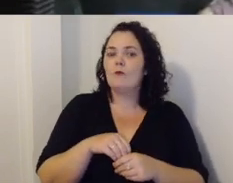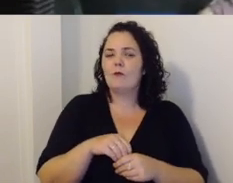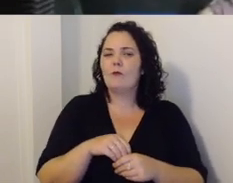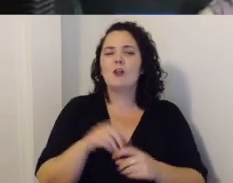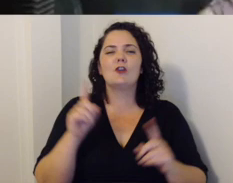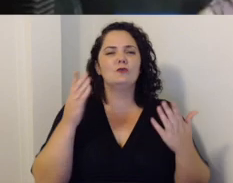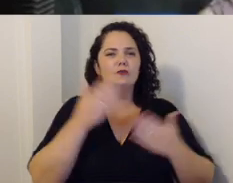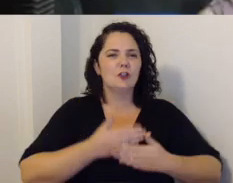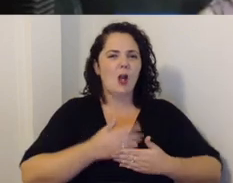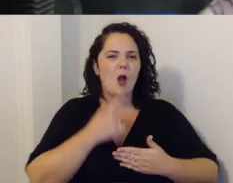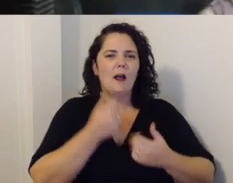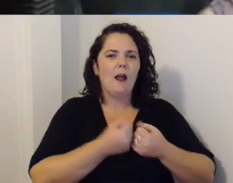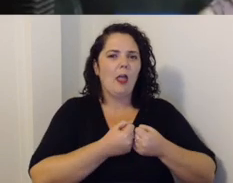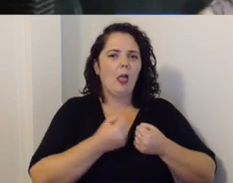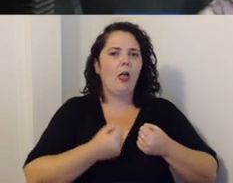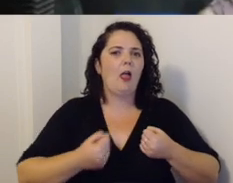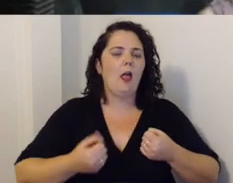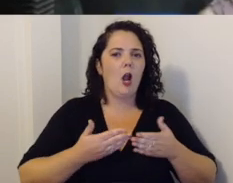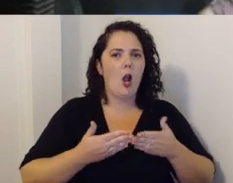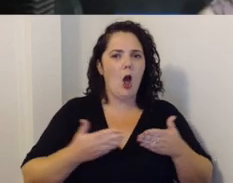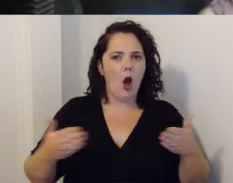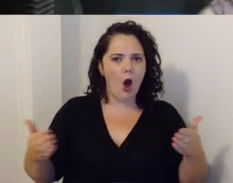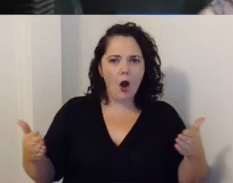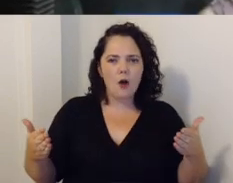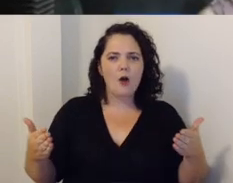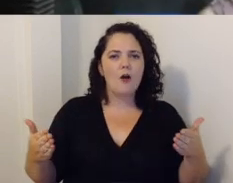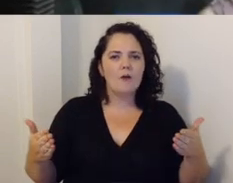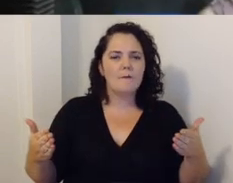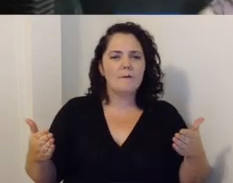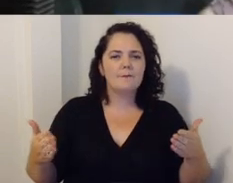I've been doing for the museum, we've done a lot of drawings and more rapid drawings other